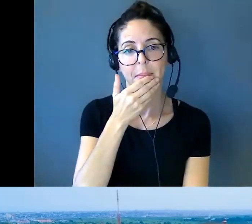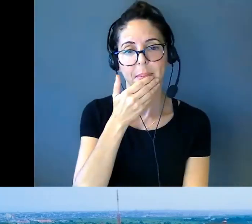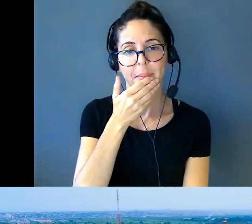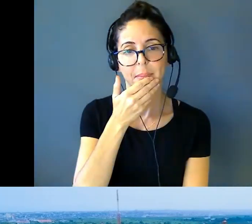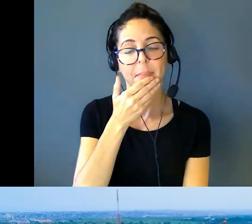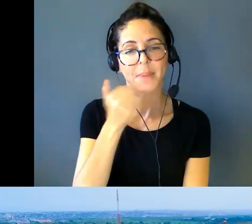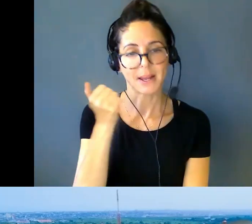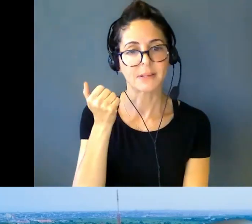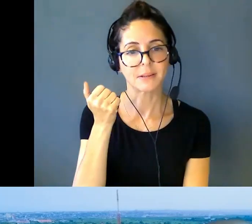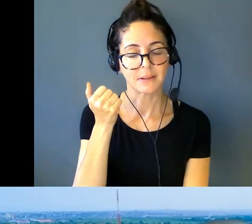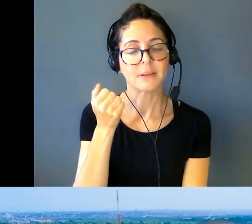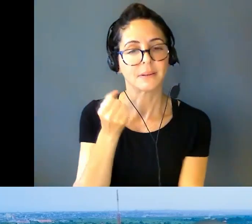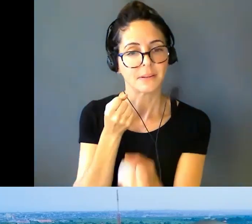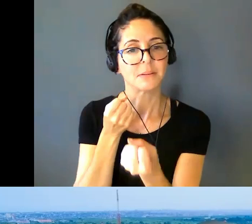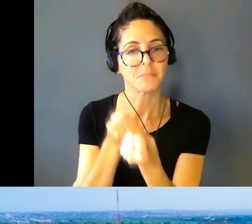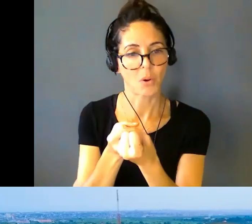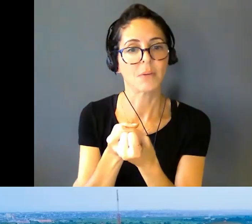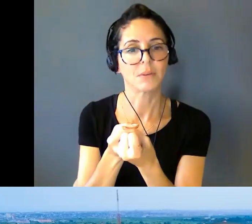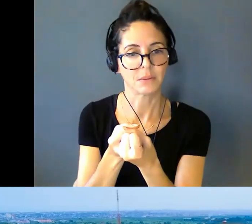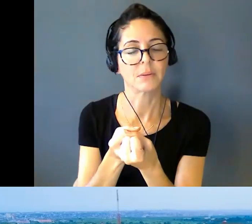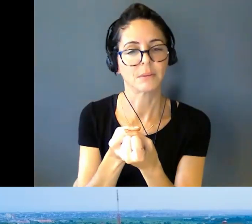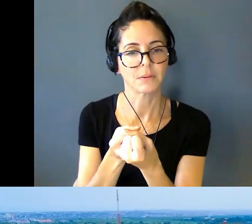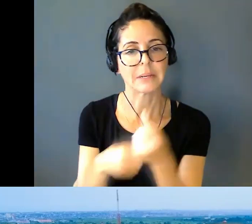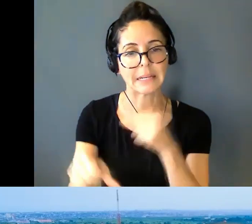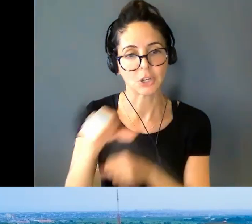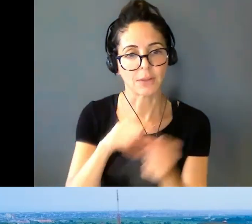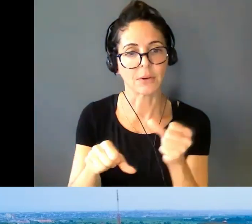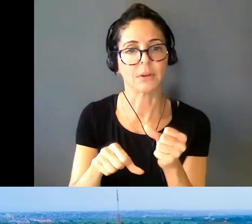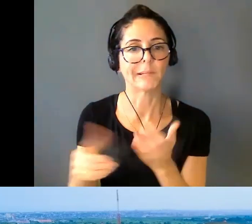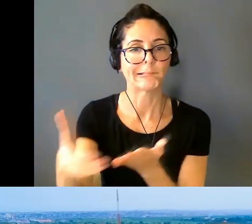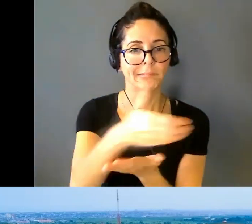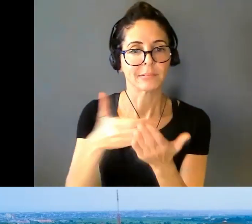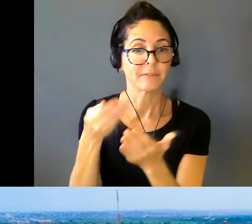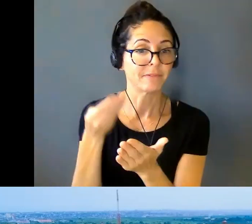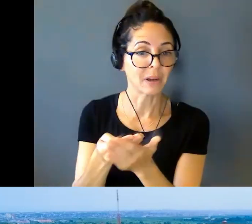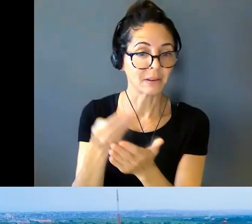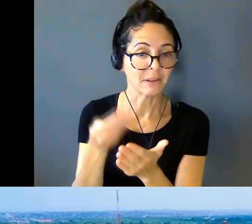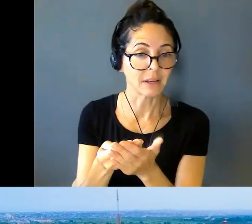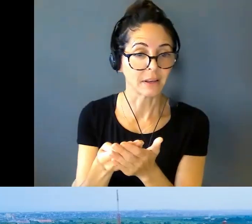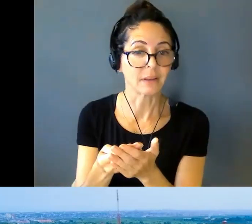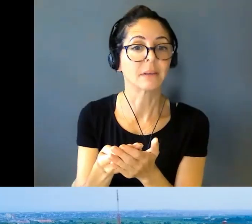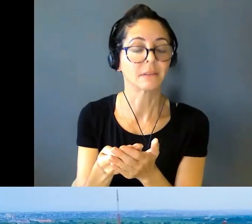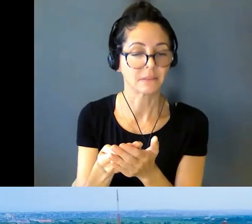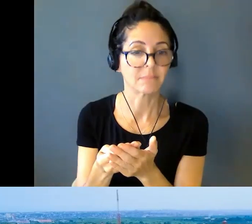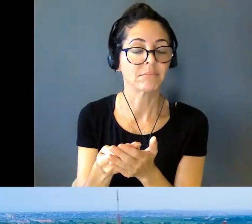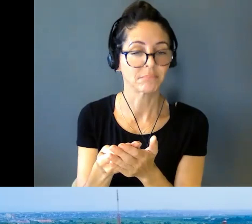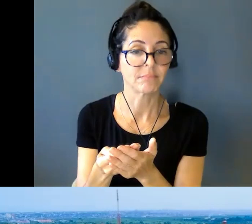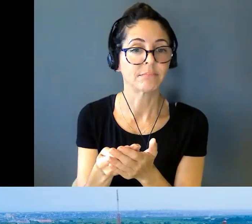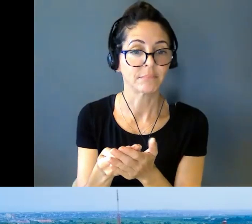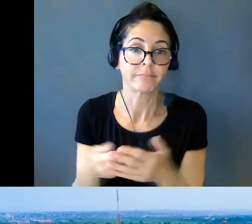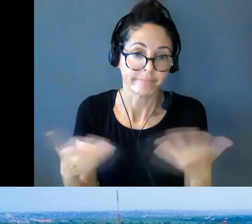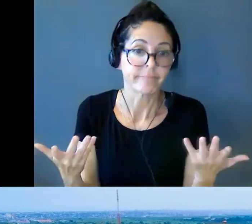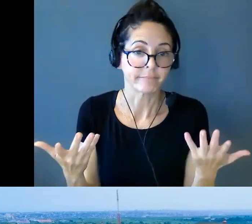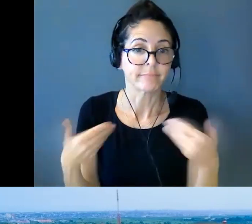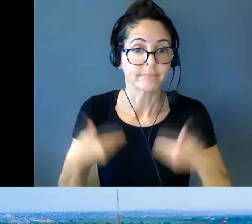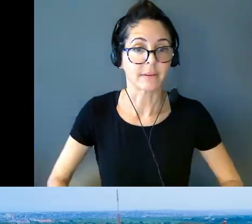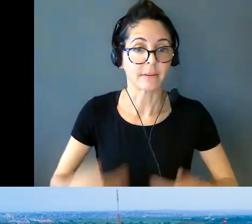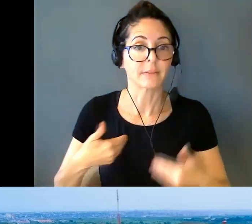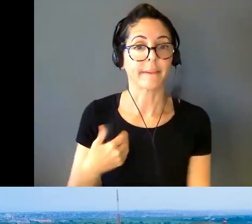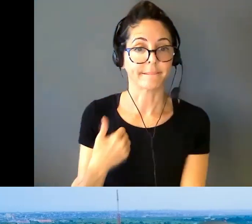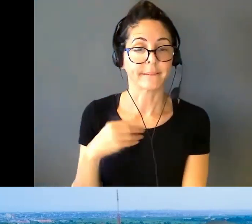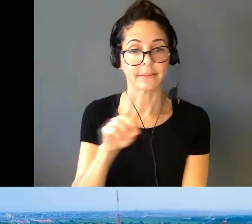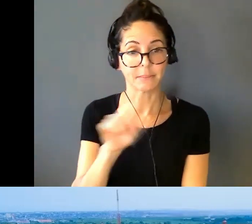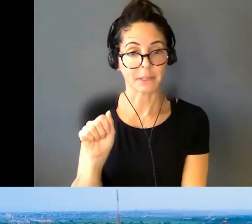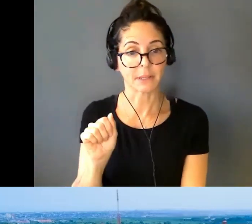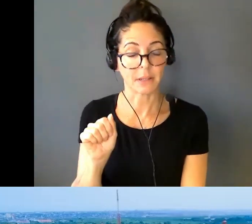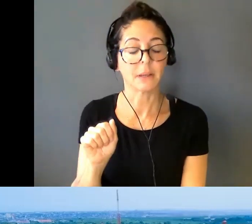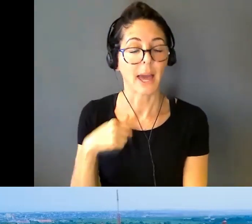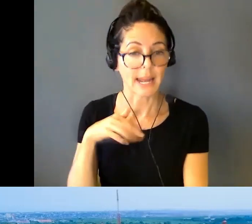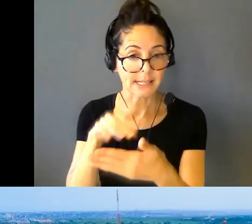support. Support in terms of funding, and you know, yes. Because disability studies or in